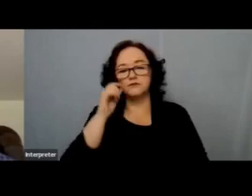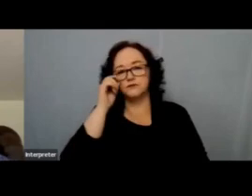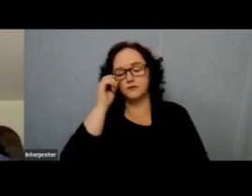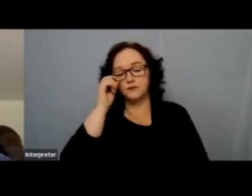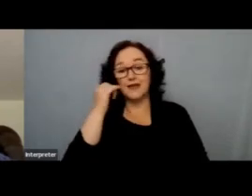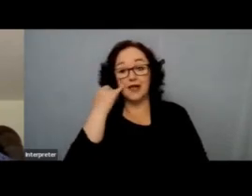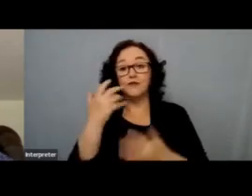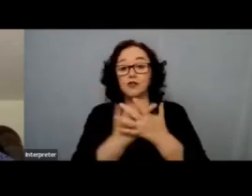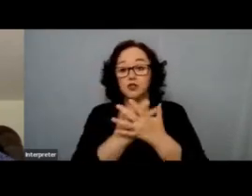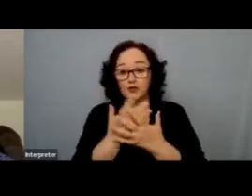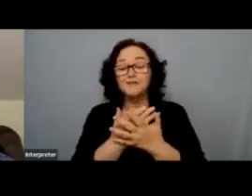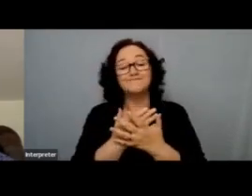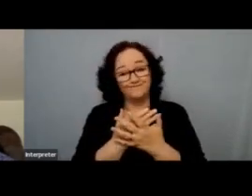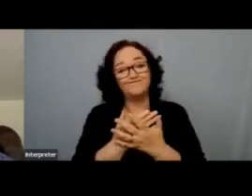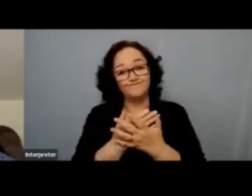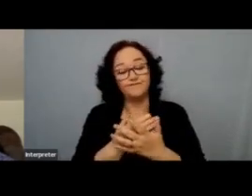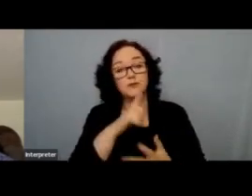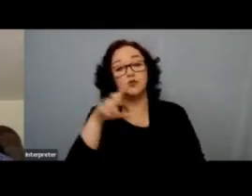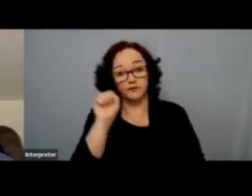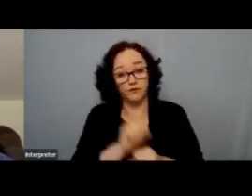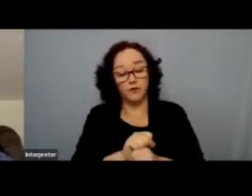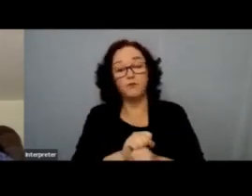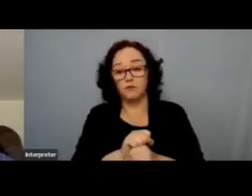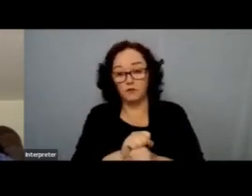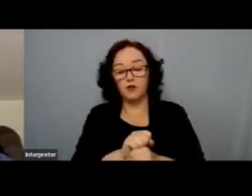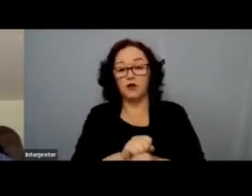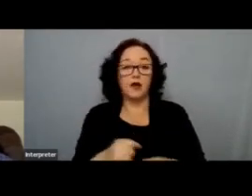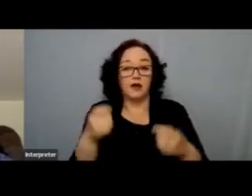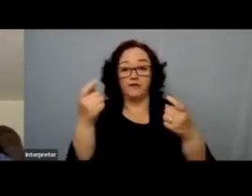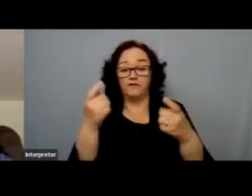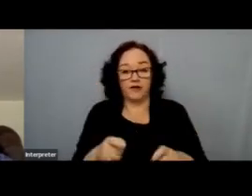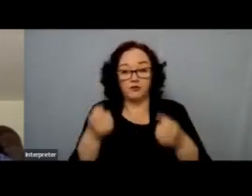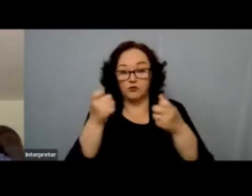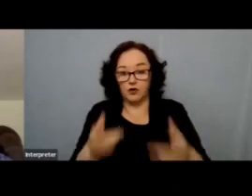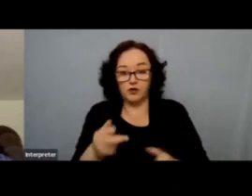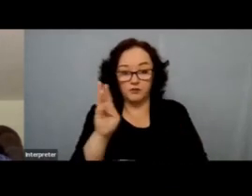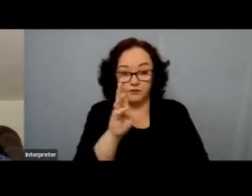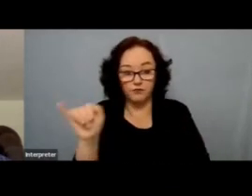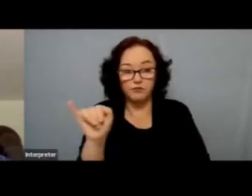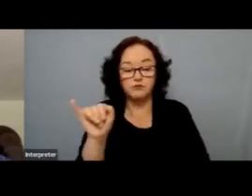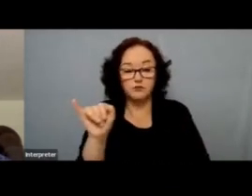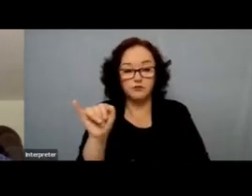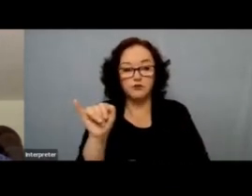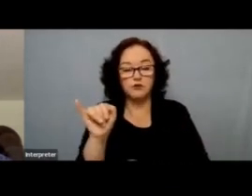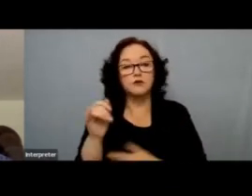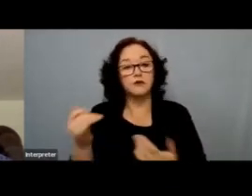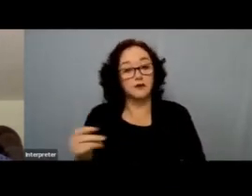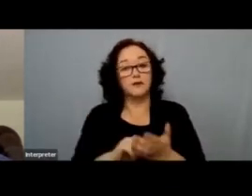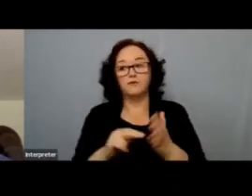that there was a lifetime event that could have resulted in a brain injury, then there's an opportunity to present an